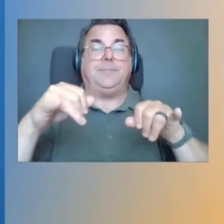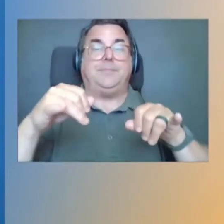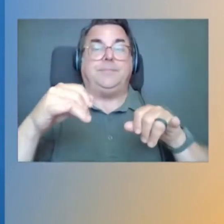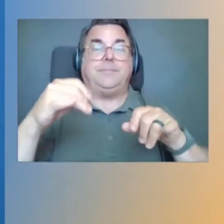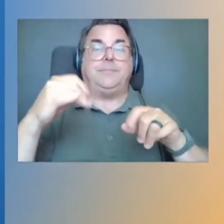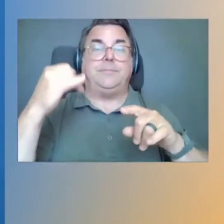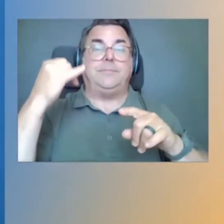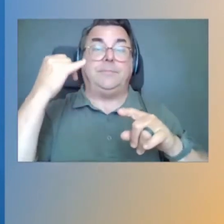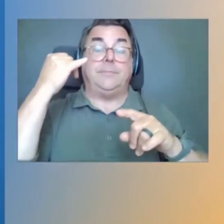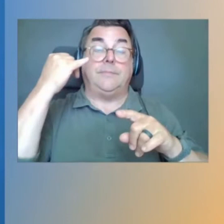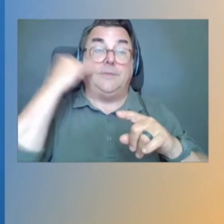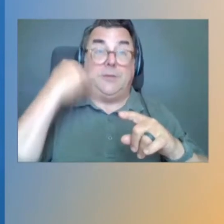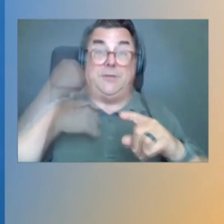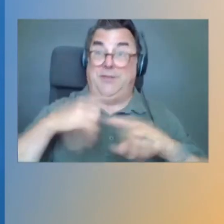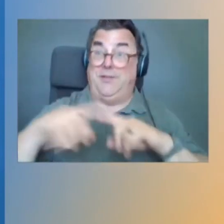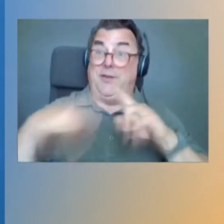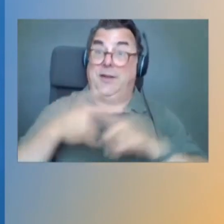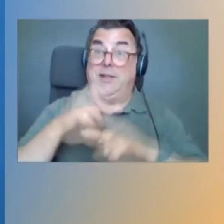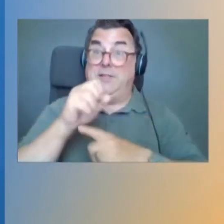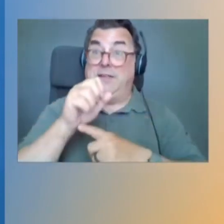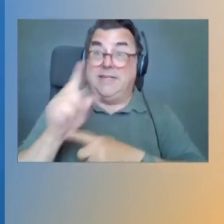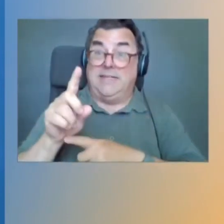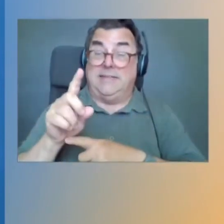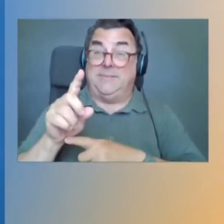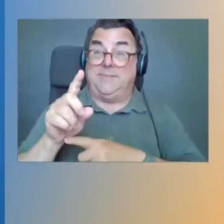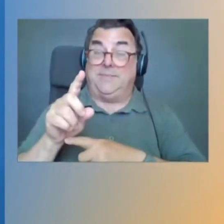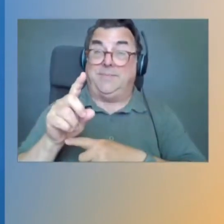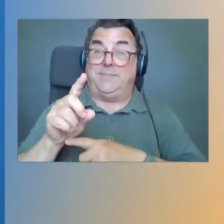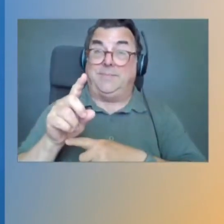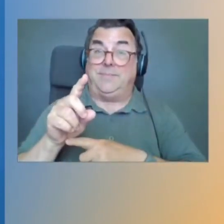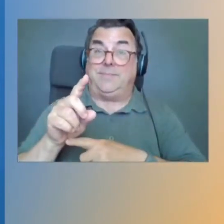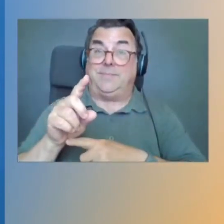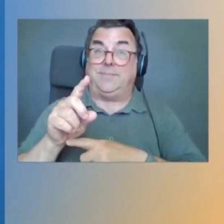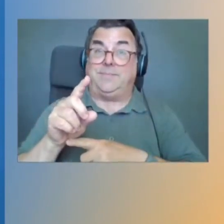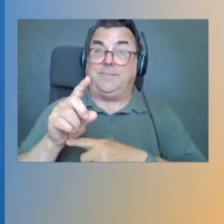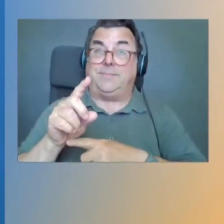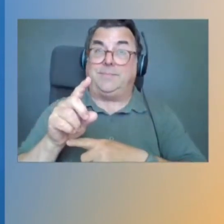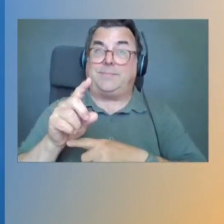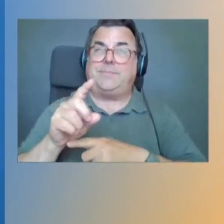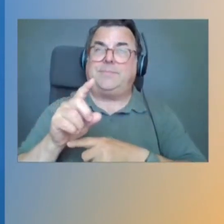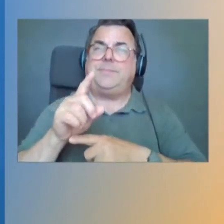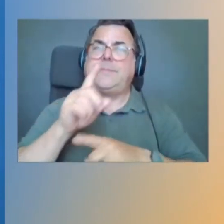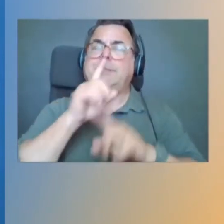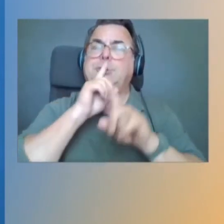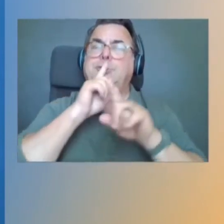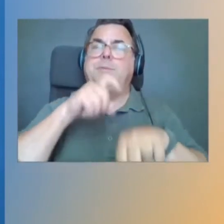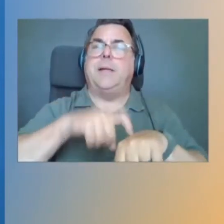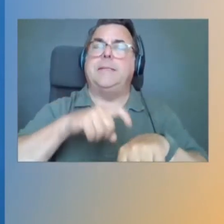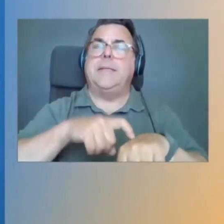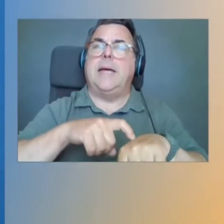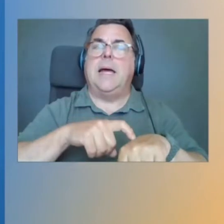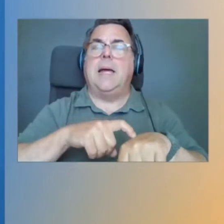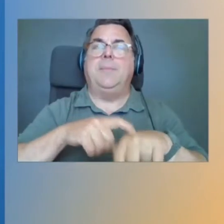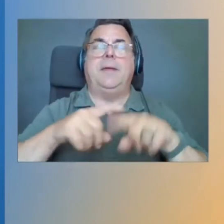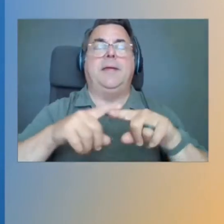what we have seen is that the time, the response time has been very variable or it creates,